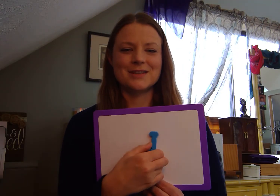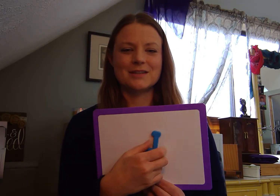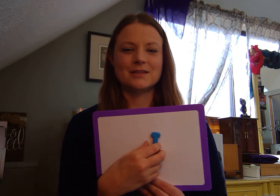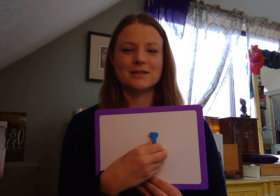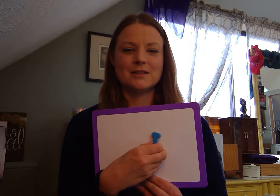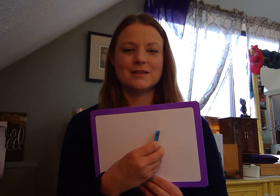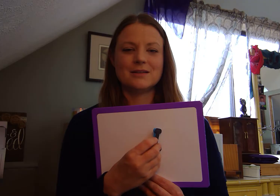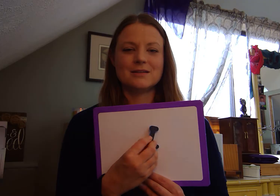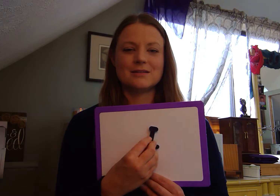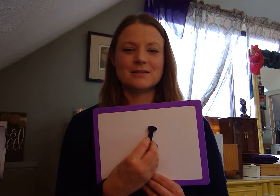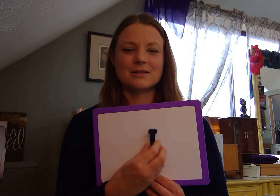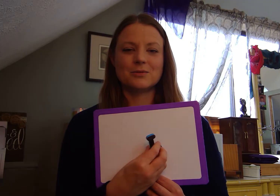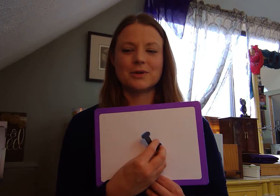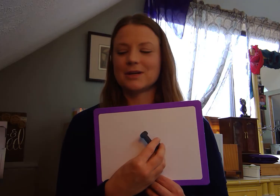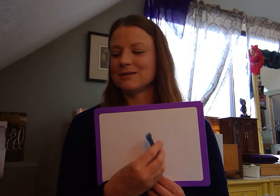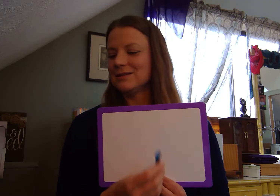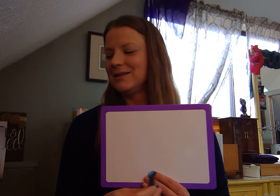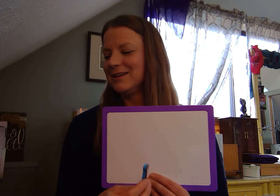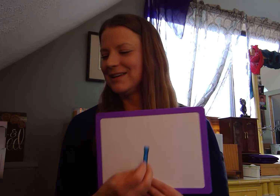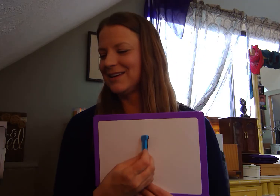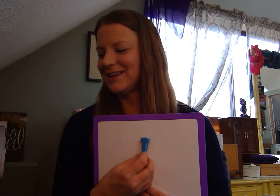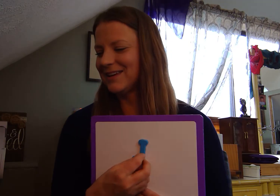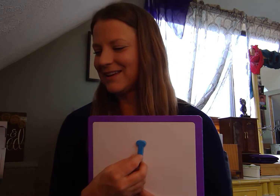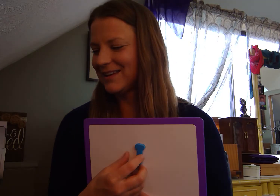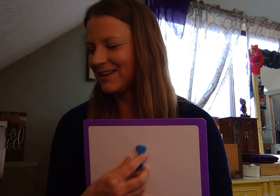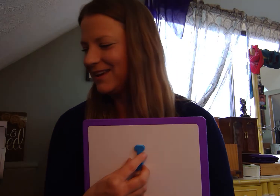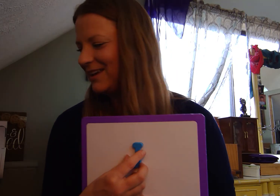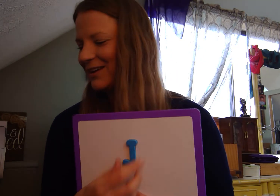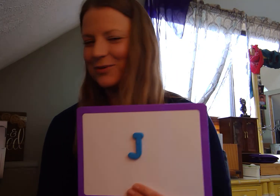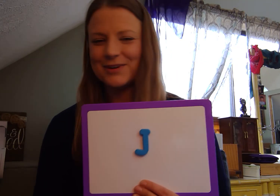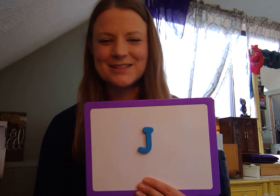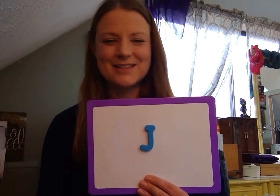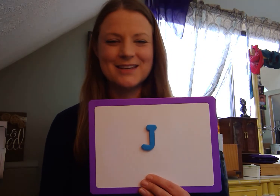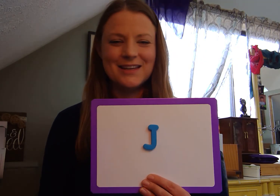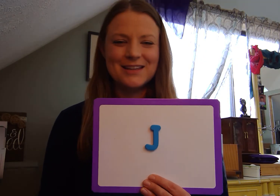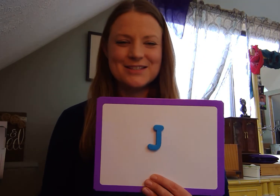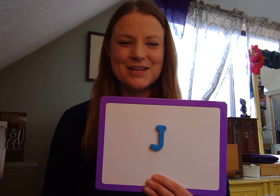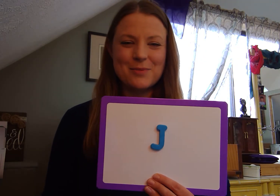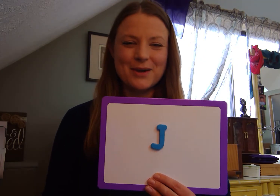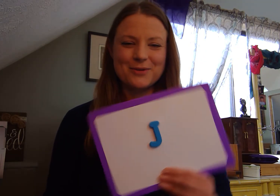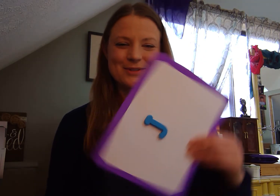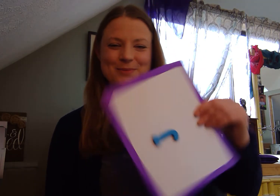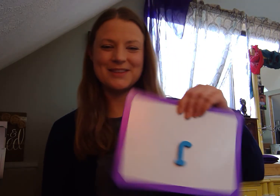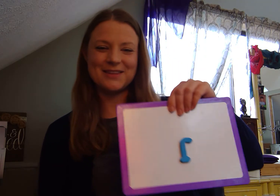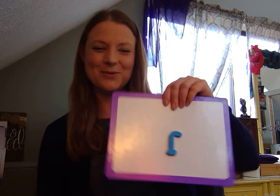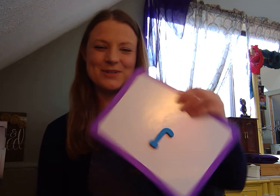Wait a second, this is not gonna work out why is "J" backwards but it wasn't before anyway okay